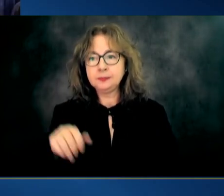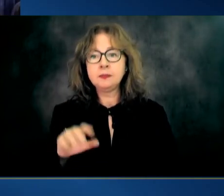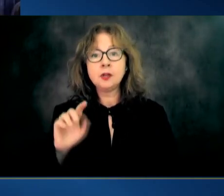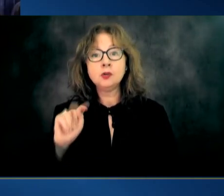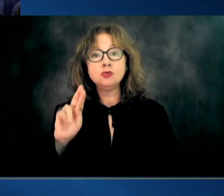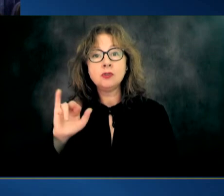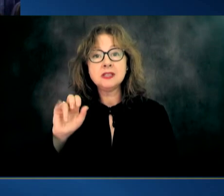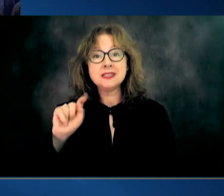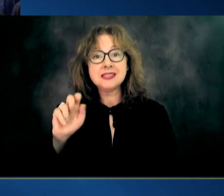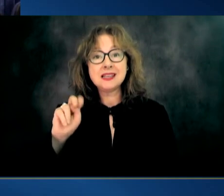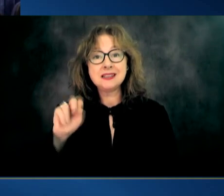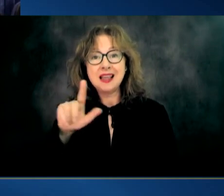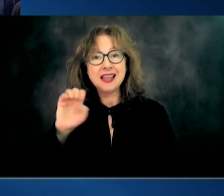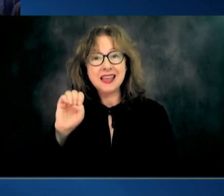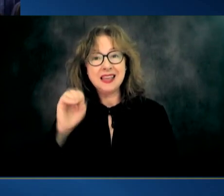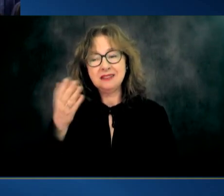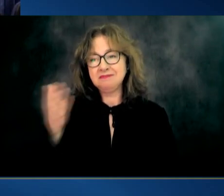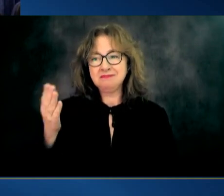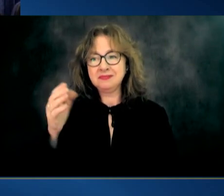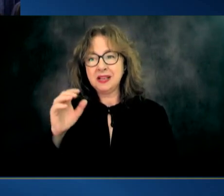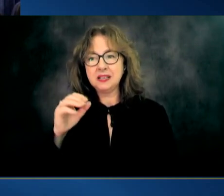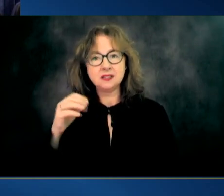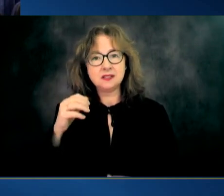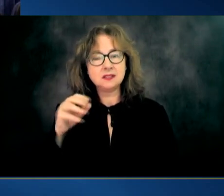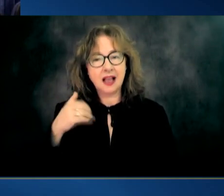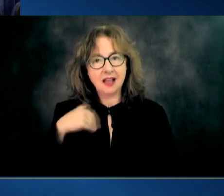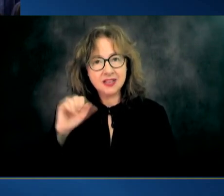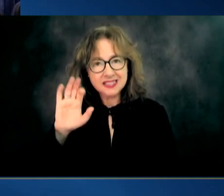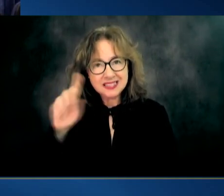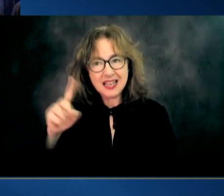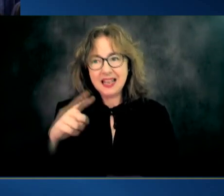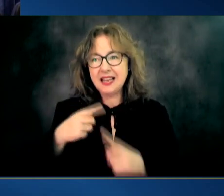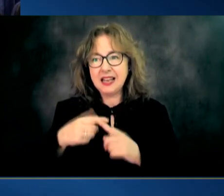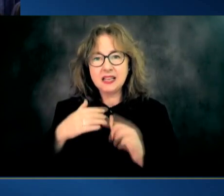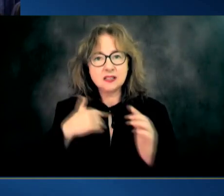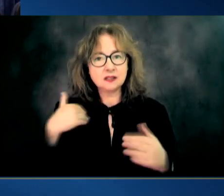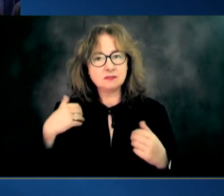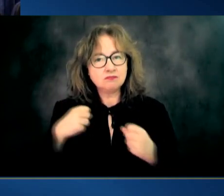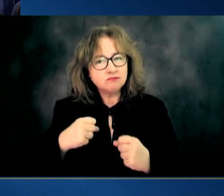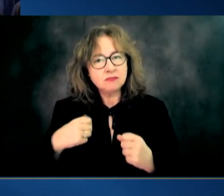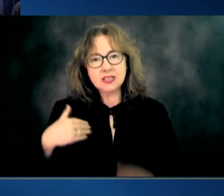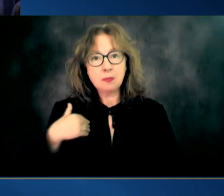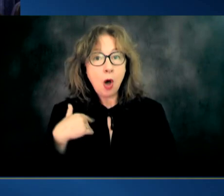model and actor from Williamsport, Pennsylvania. And Ms. Ashley Valentine, cofounder and president